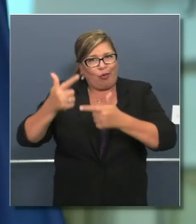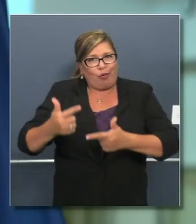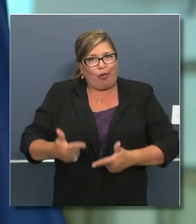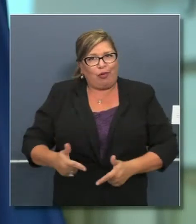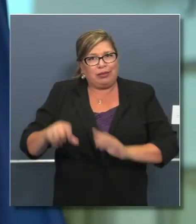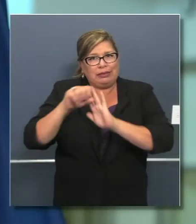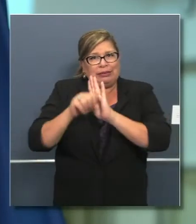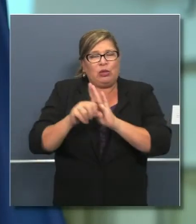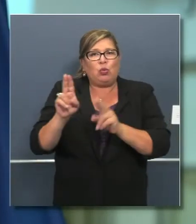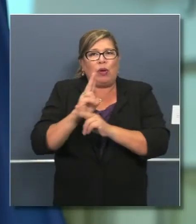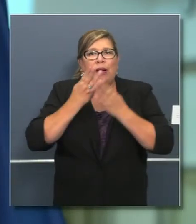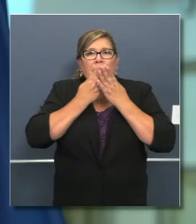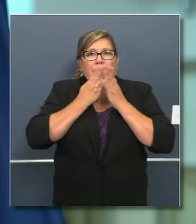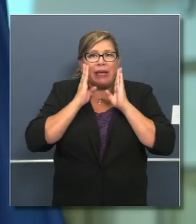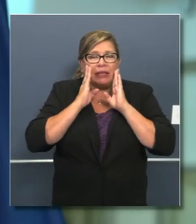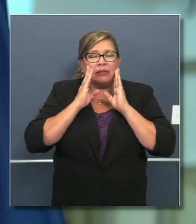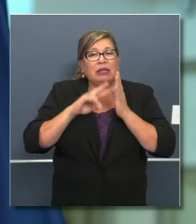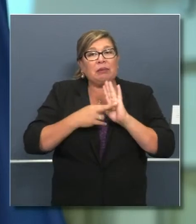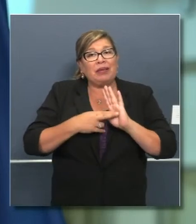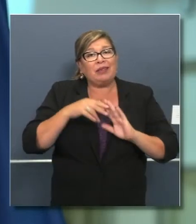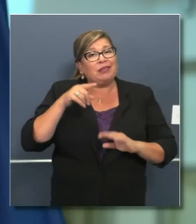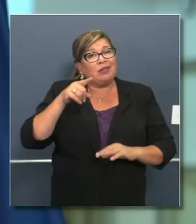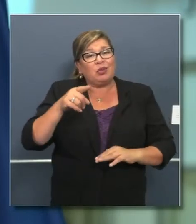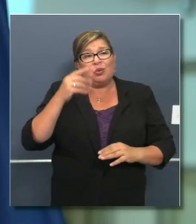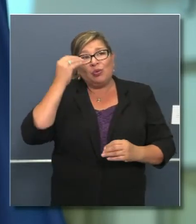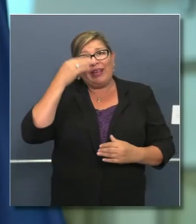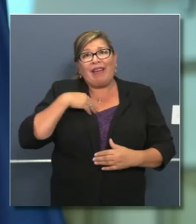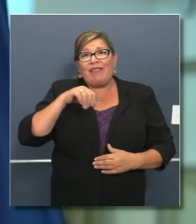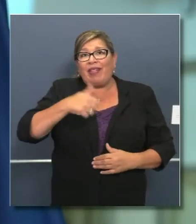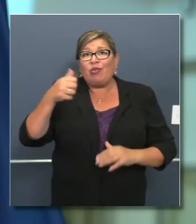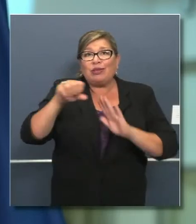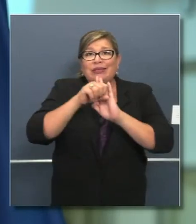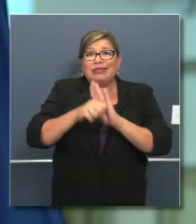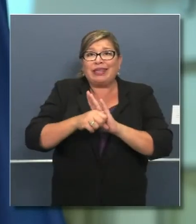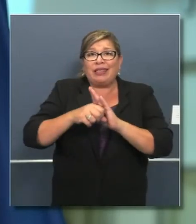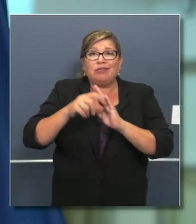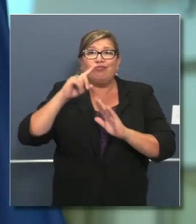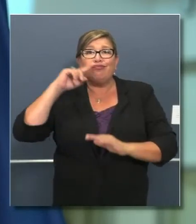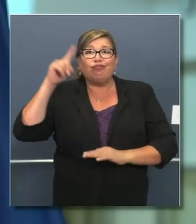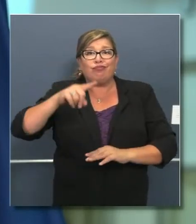other statewide efforts to slow these numbers down we're just encouraging people to do the